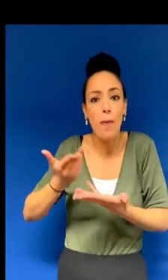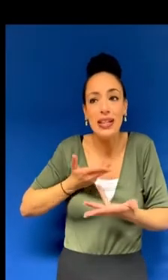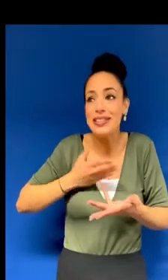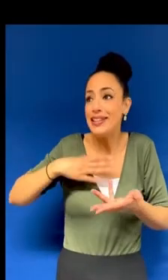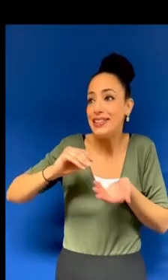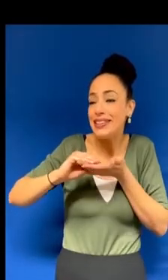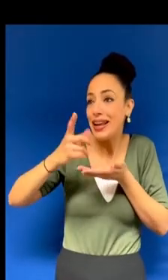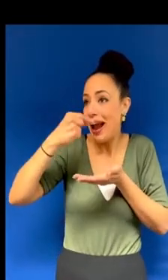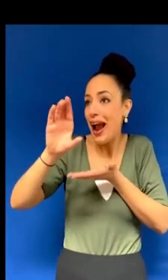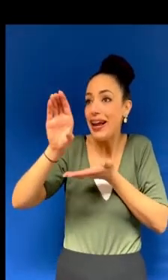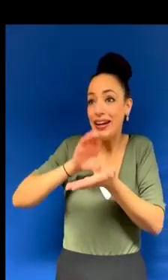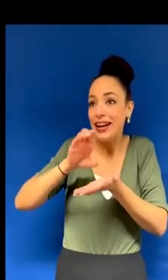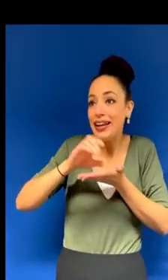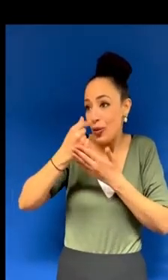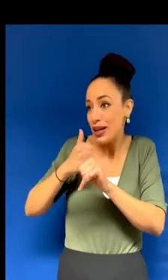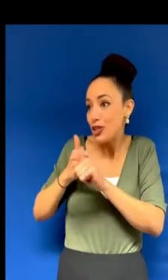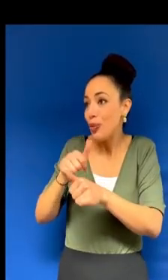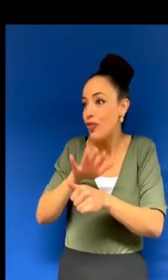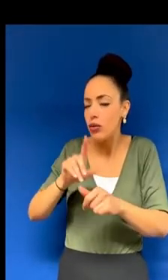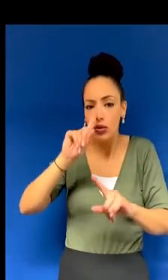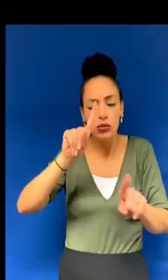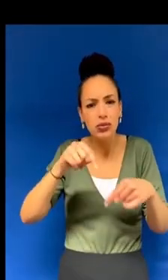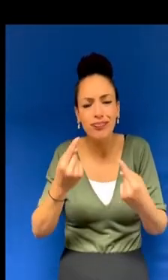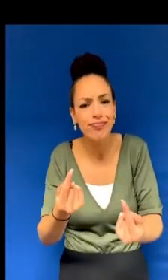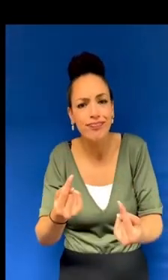not going to be able to get benefits to support themselves, or benefits to support themselves